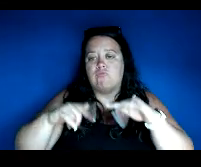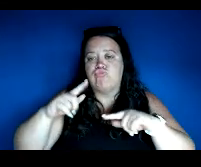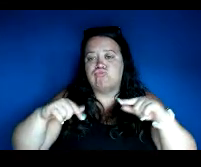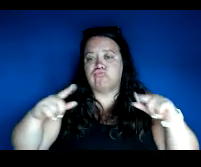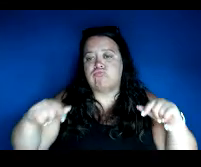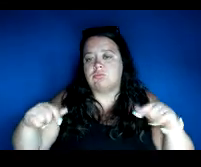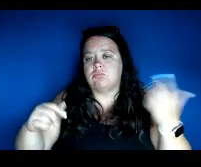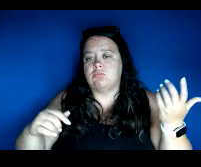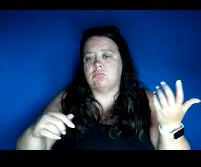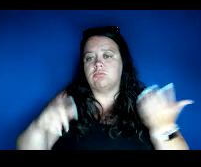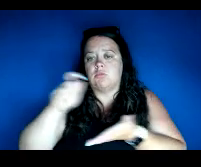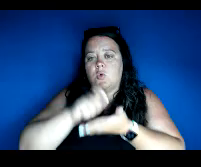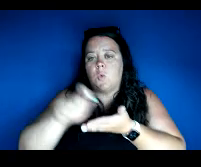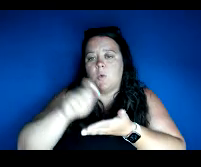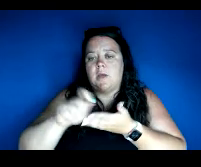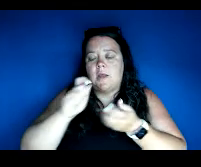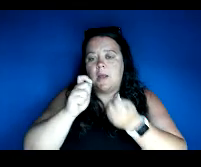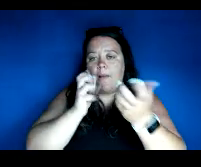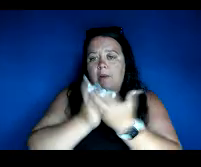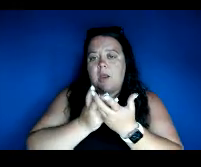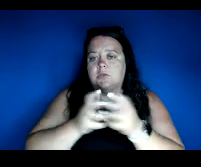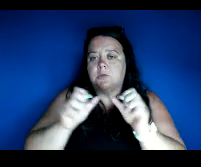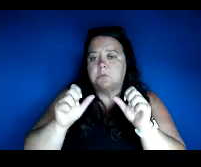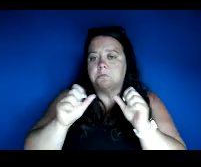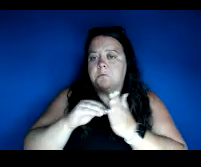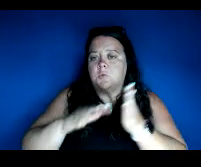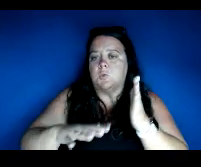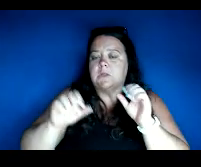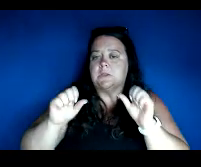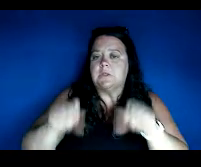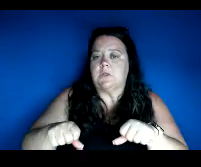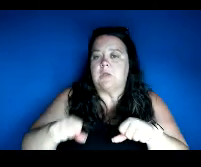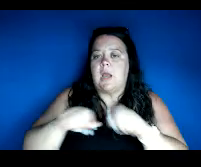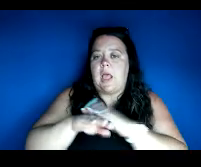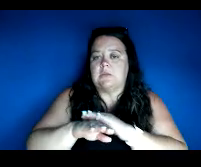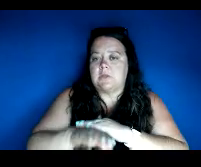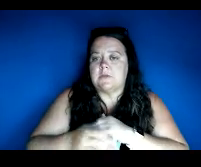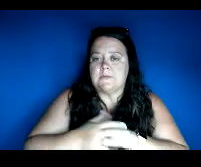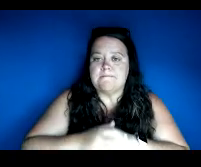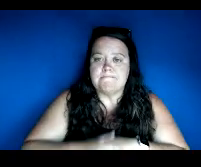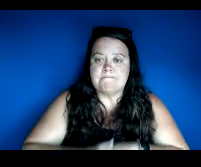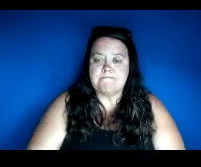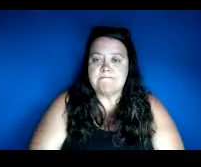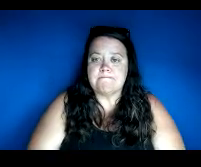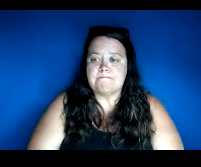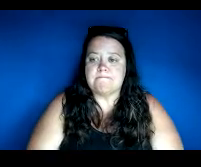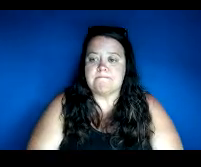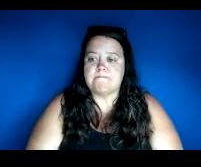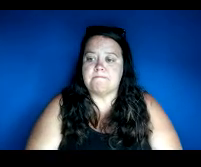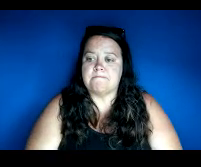of note-taking accommodations that students potentially can have access to. Great point, Aaron.